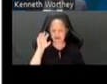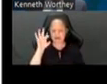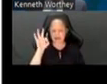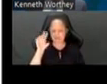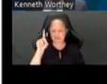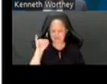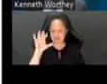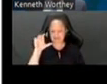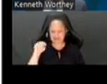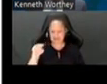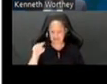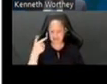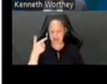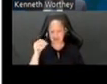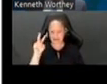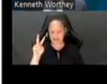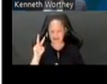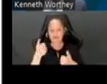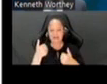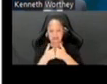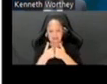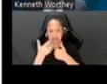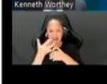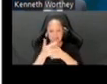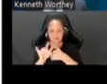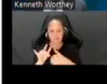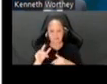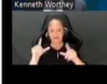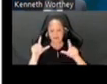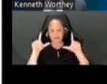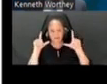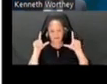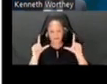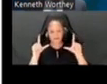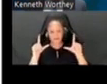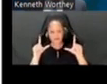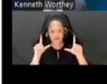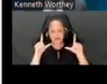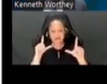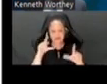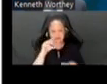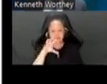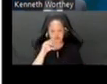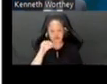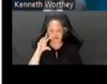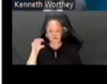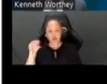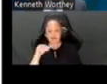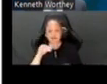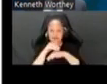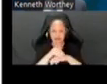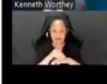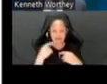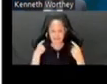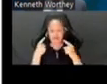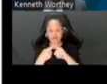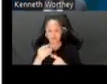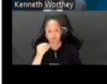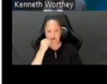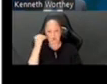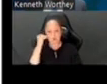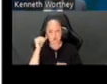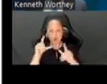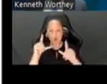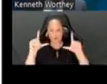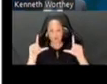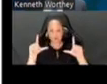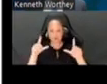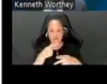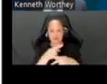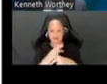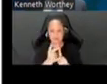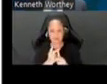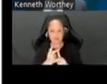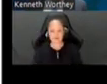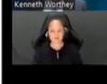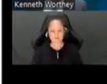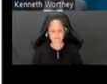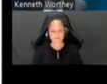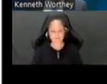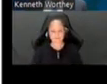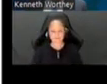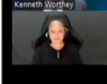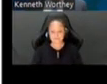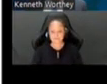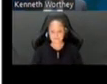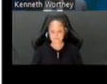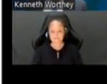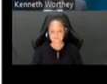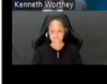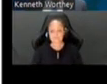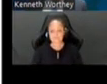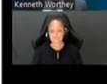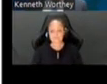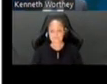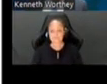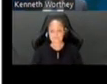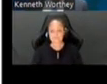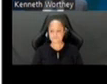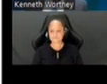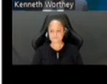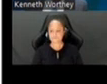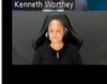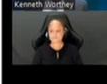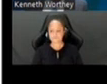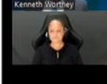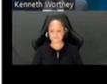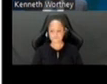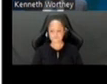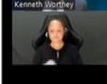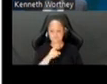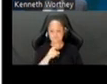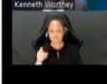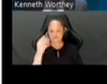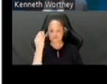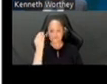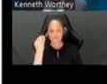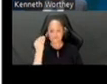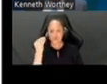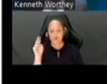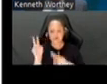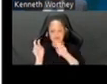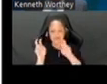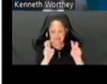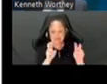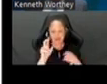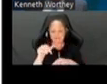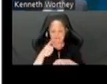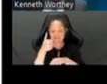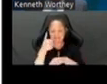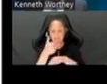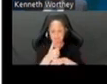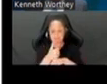Next slide please. There are 14 topics that are based off of Money Smart for adults. Like